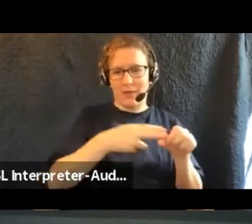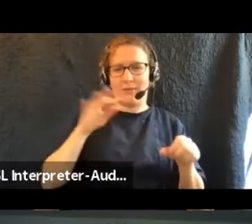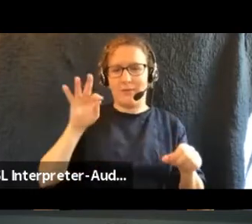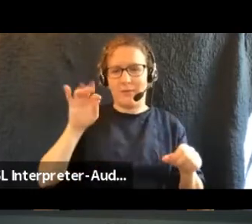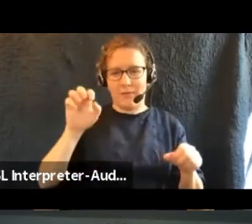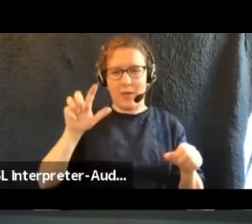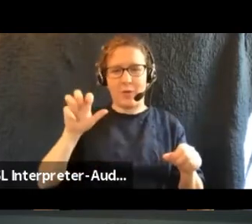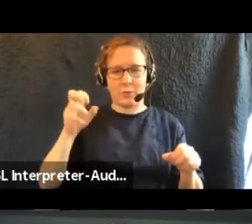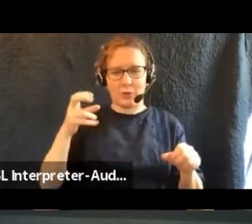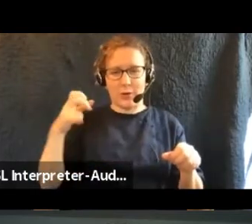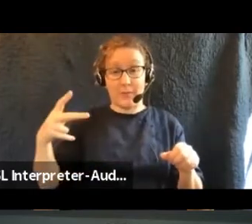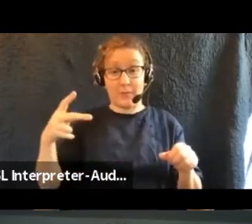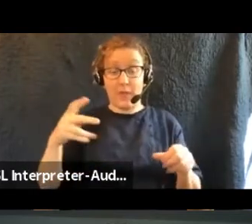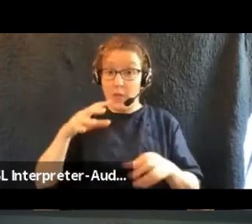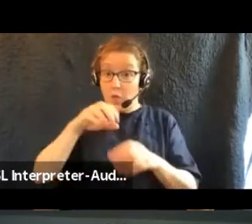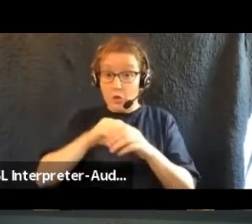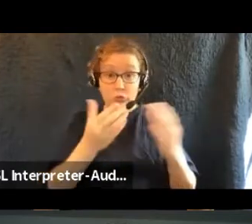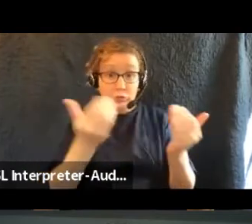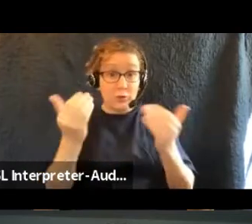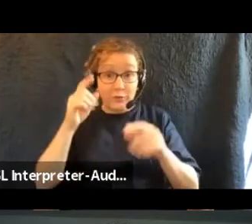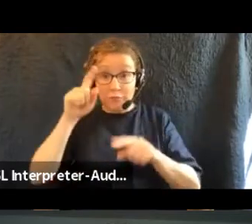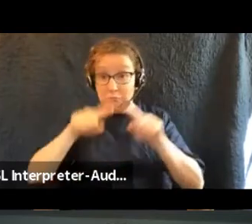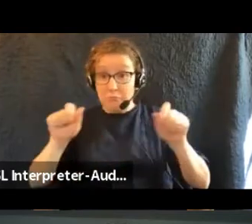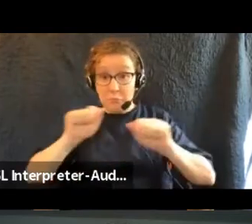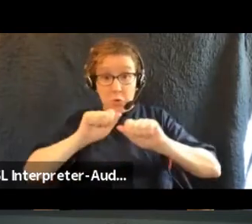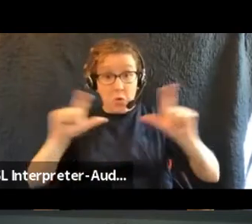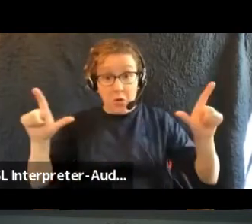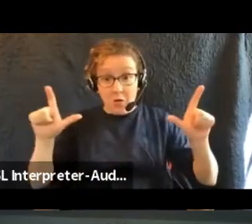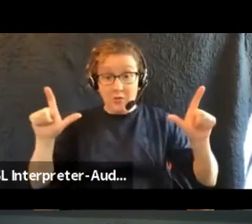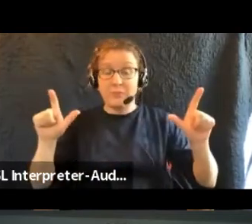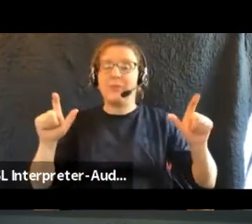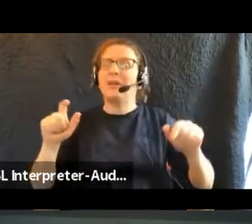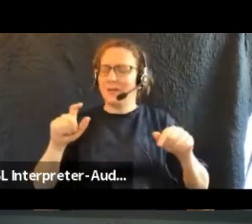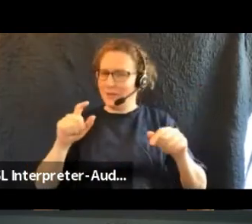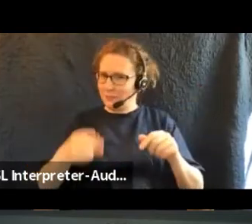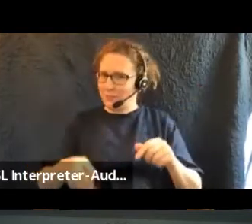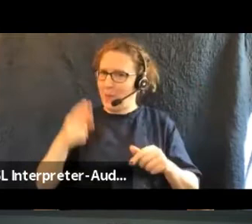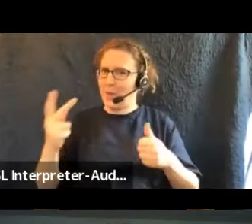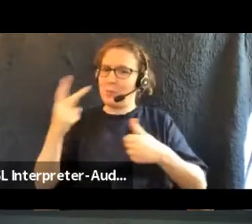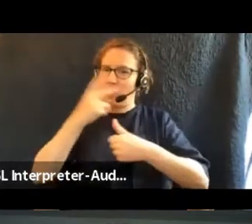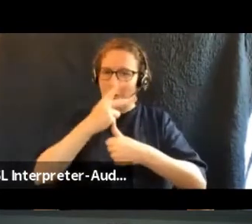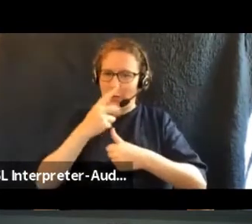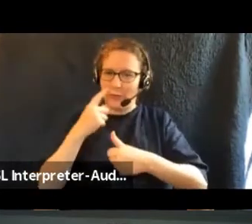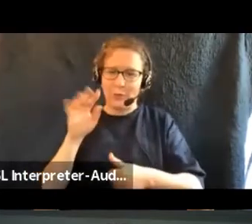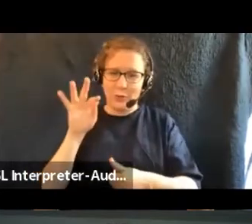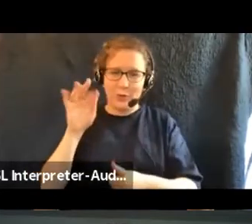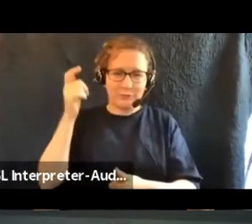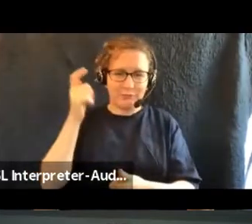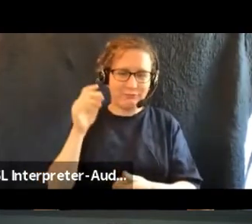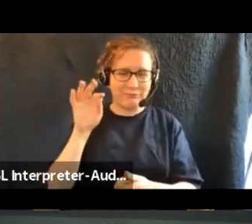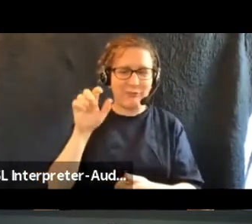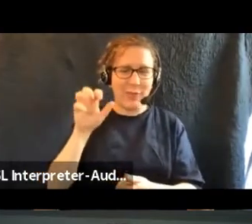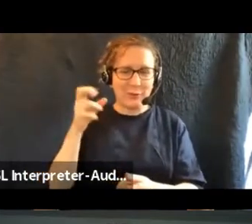Inclusivity of all types is a high priority for the Fellowship and since the program began,